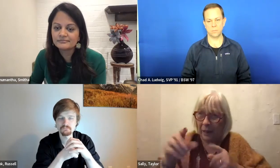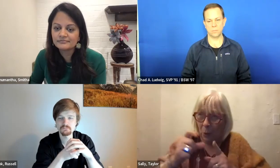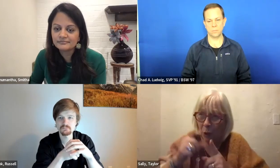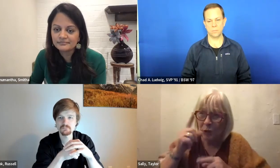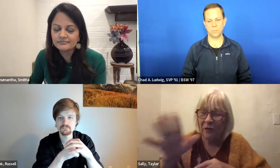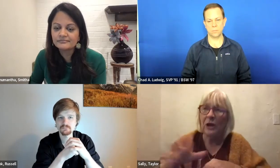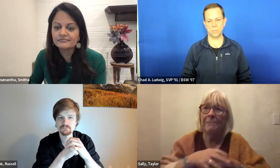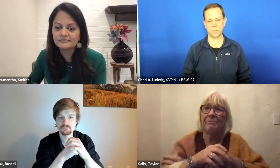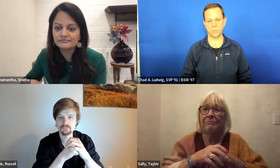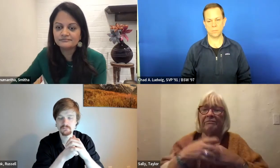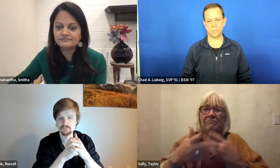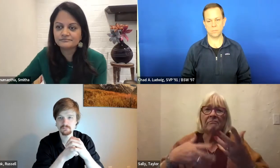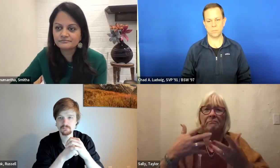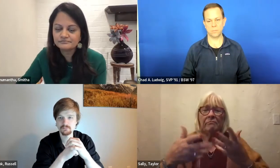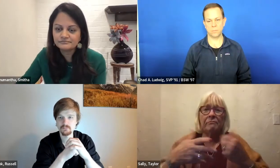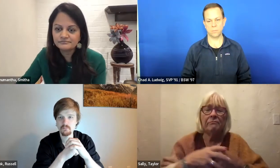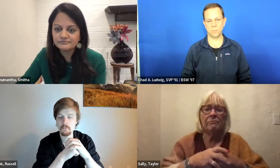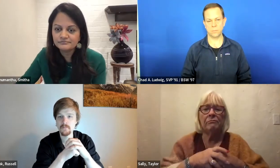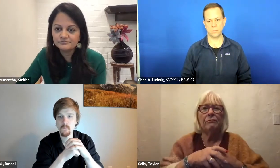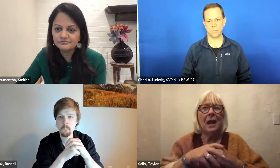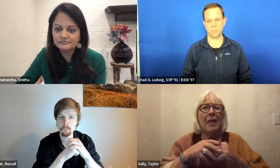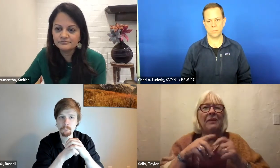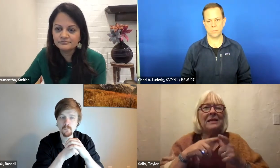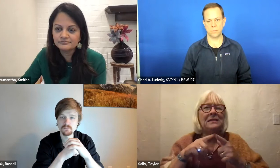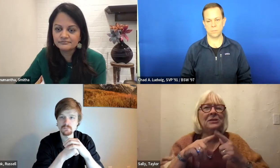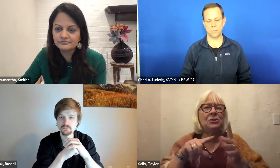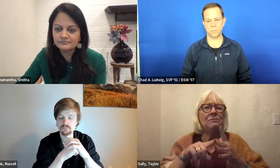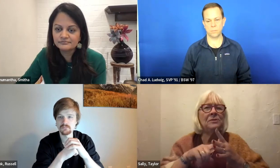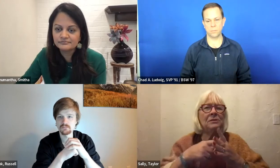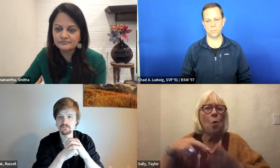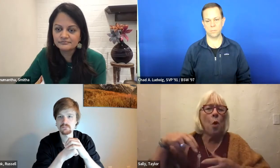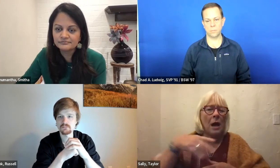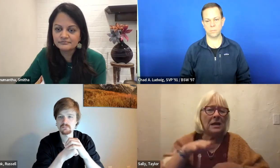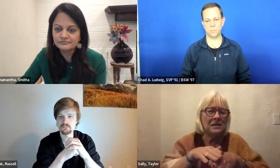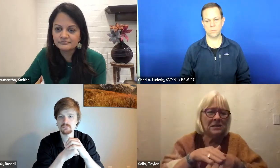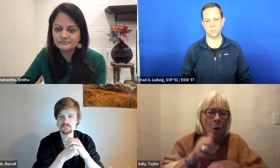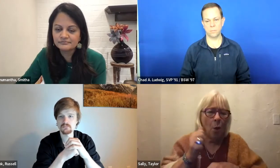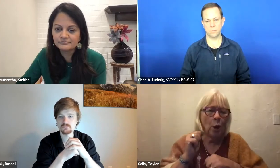and so I would have to start feeding him some of the words that he used to know and used to use regularly.